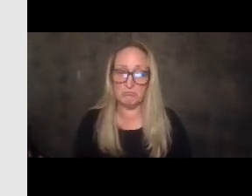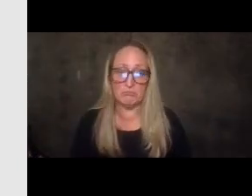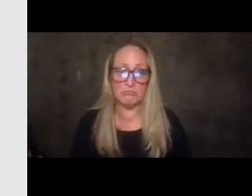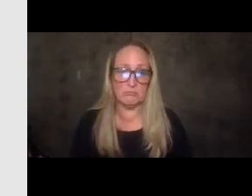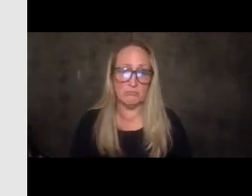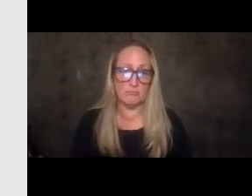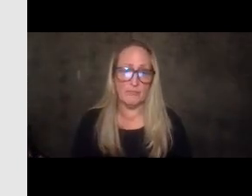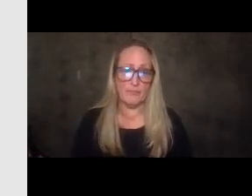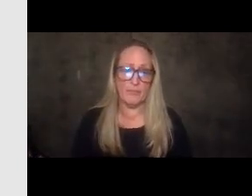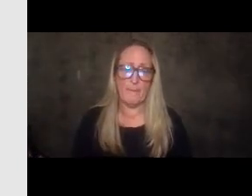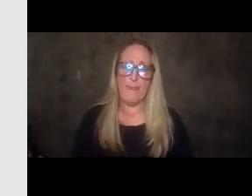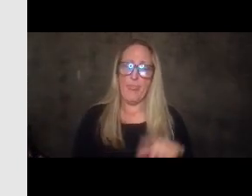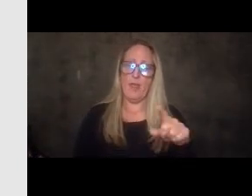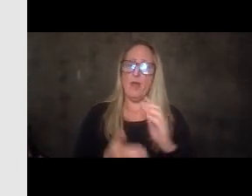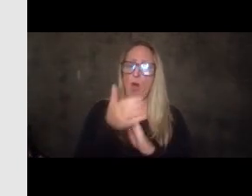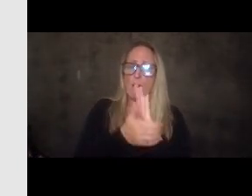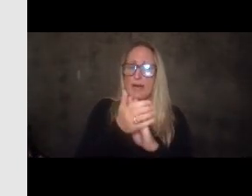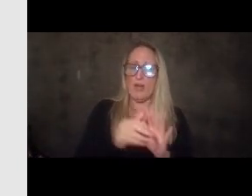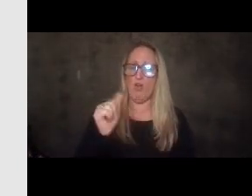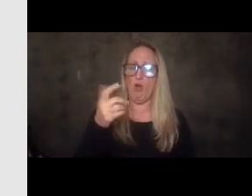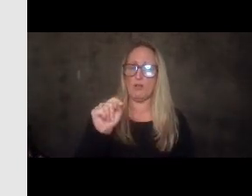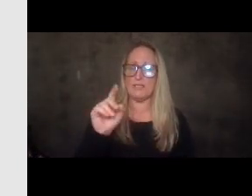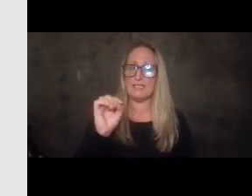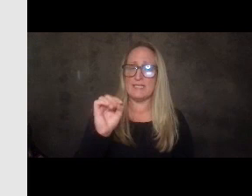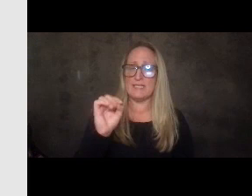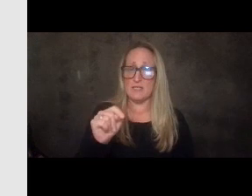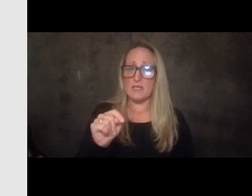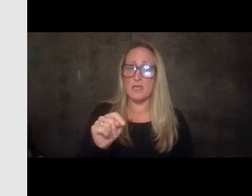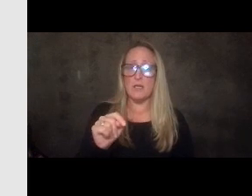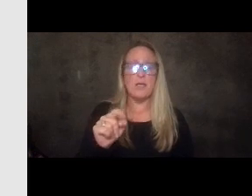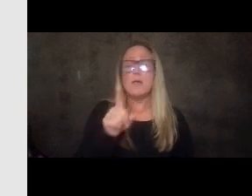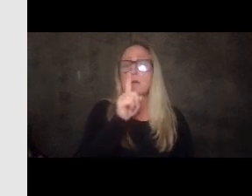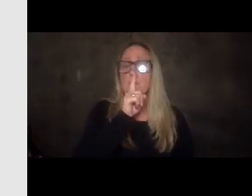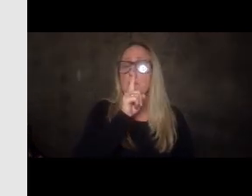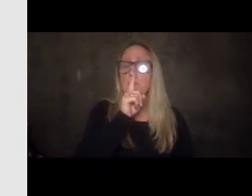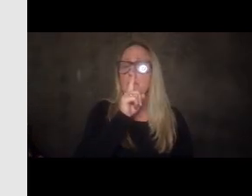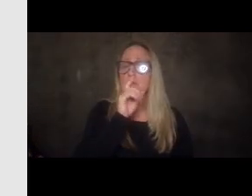Now this area automatic alternate text. This one is not already on by default, and so I